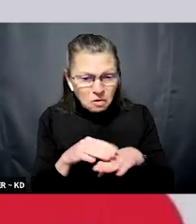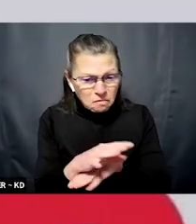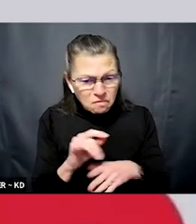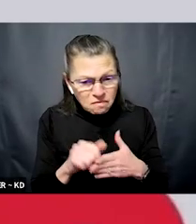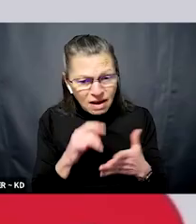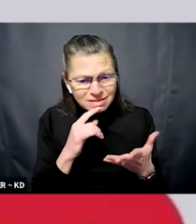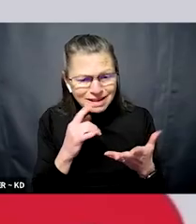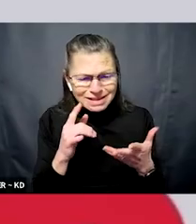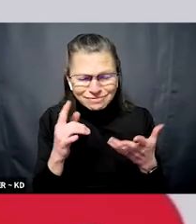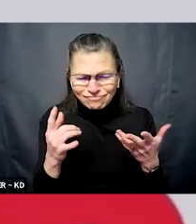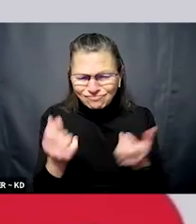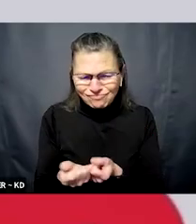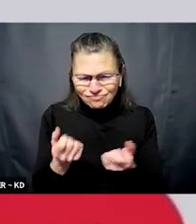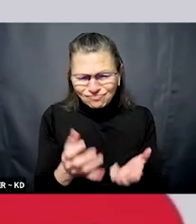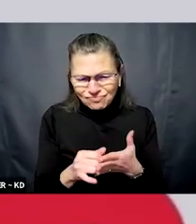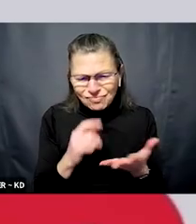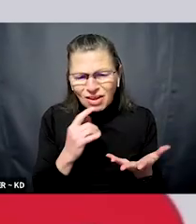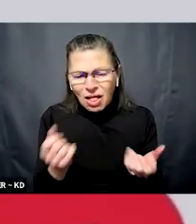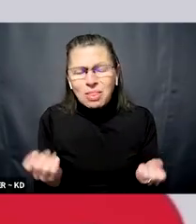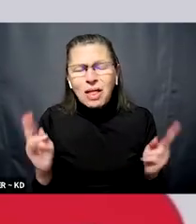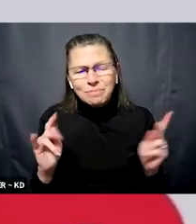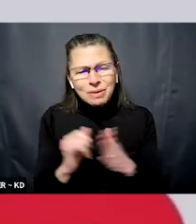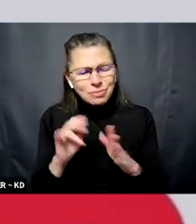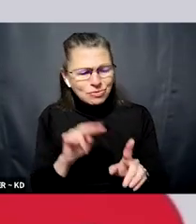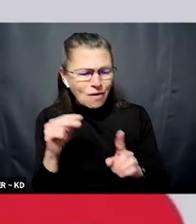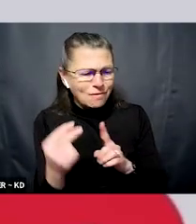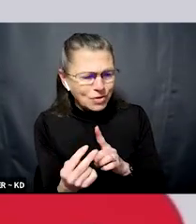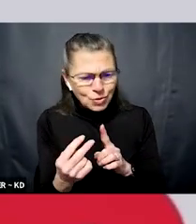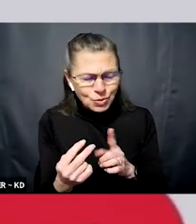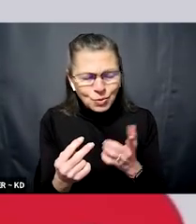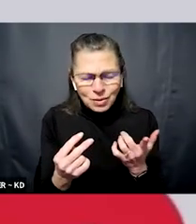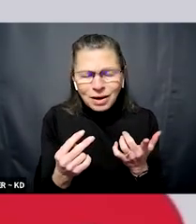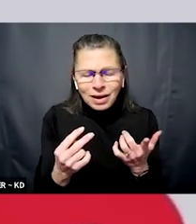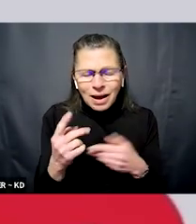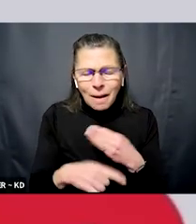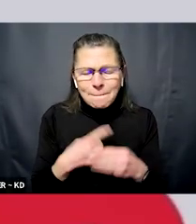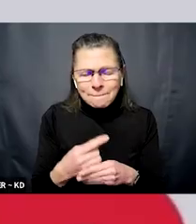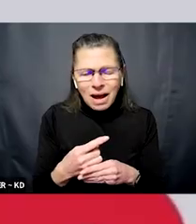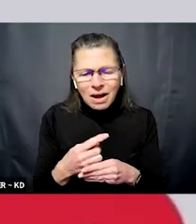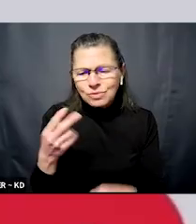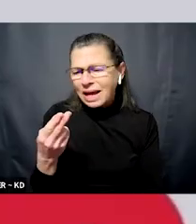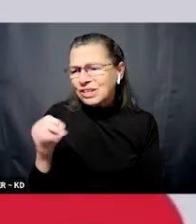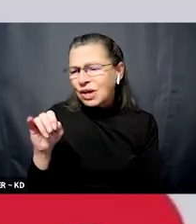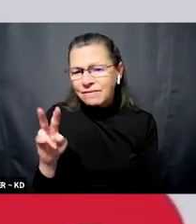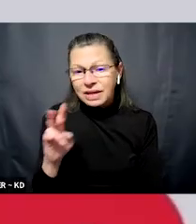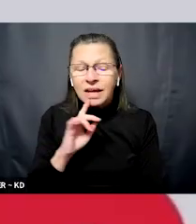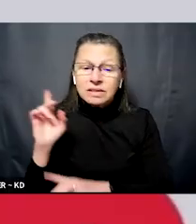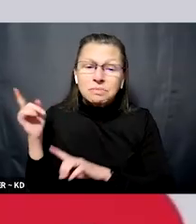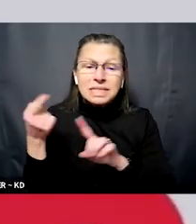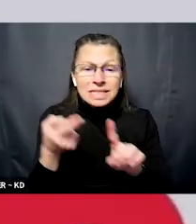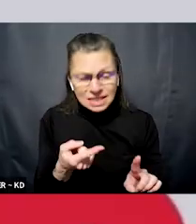view and perspective on HIV, especially Native Americans, or specifically Native Americans,